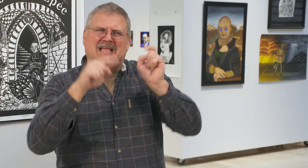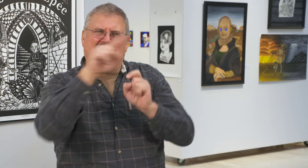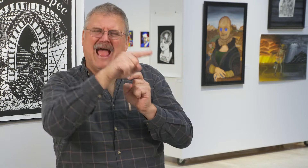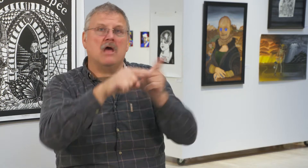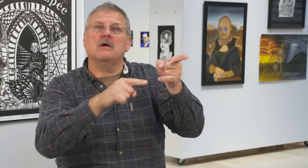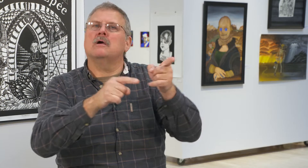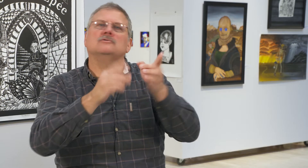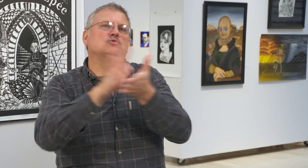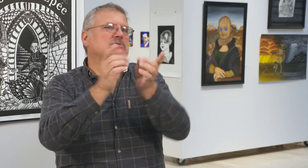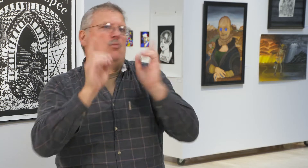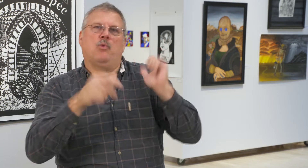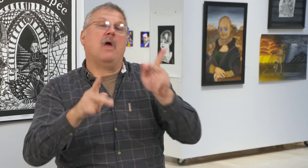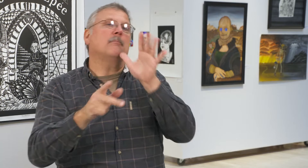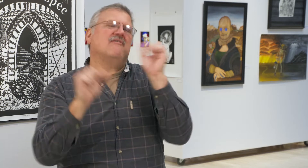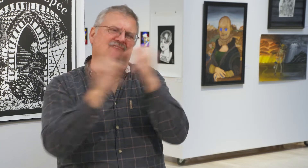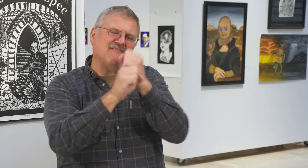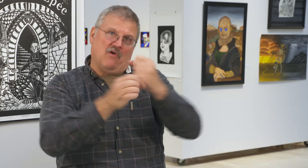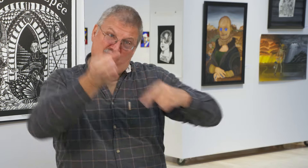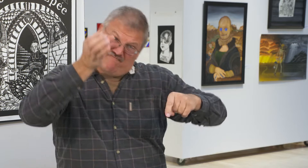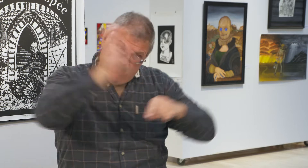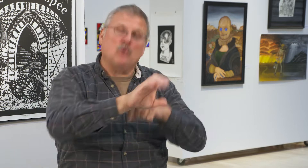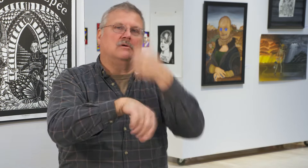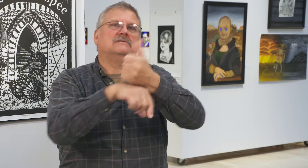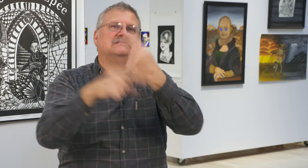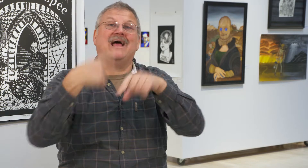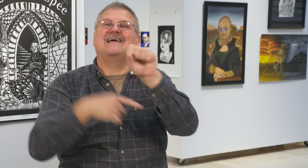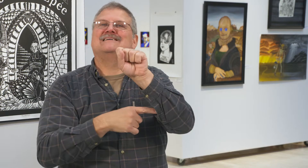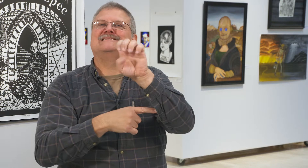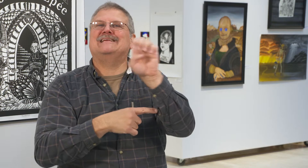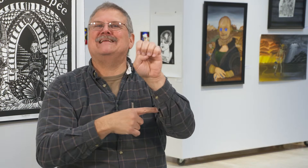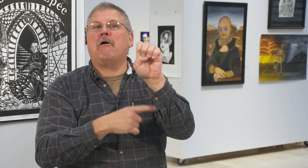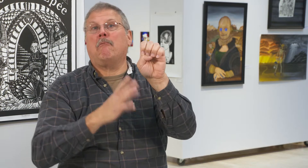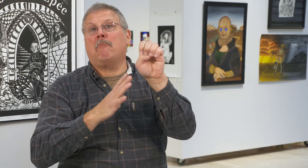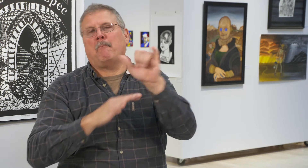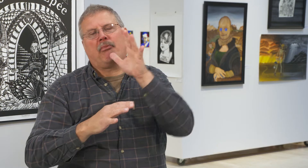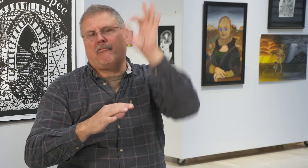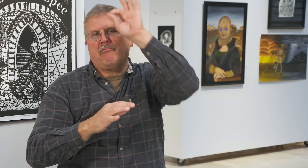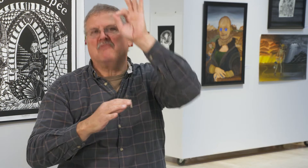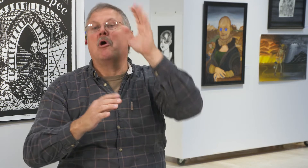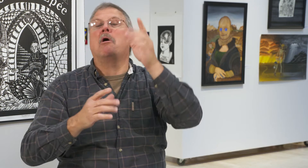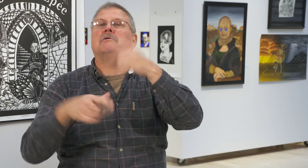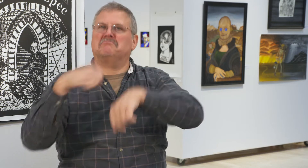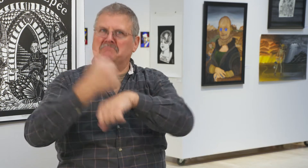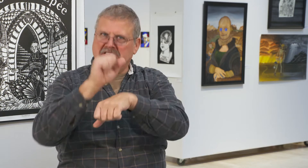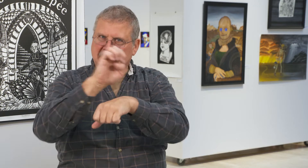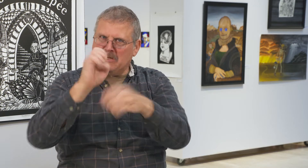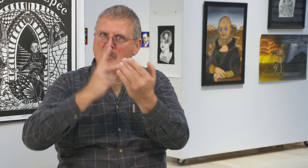where sign language was used. At first, the school refused to use sign language, but my parents fought for me and eventually forced them to use sign-exact English, or SEE.